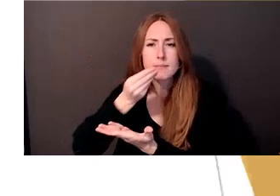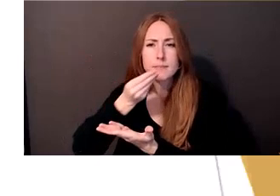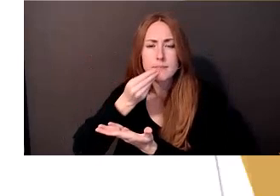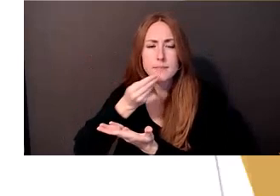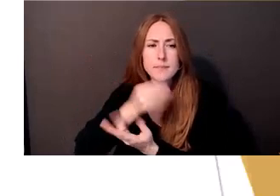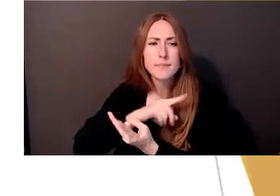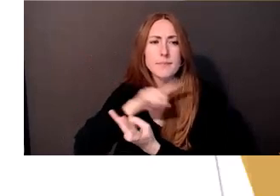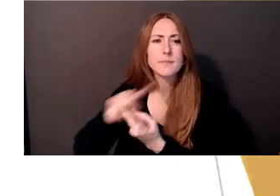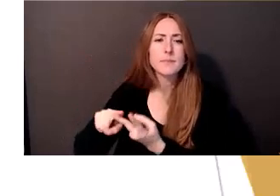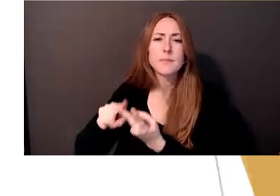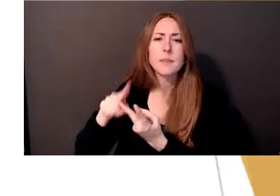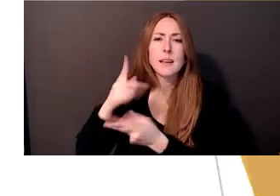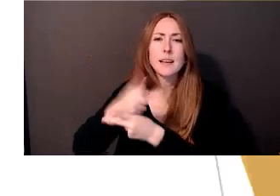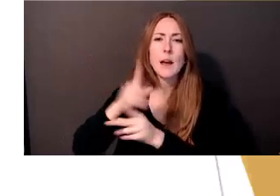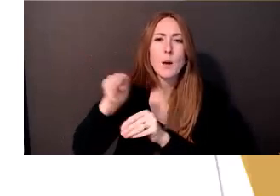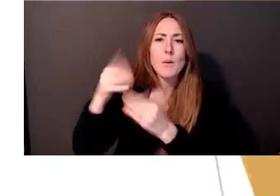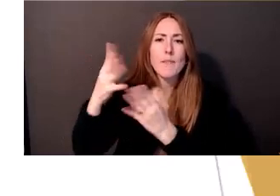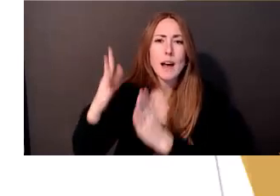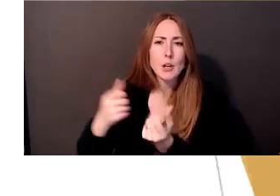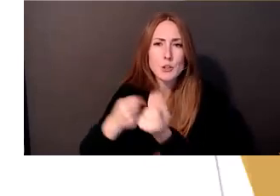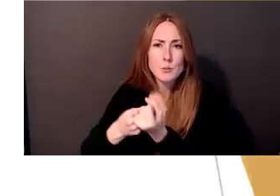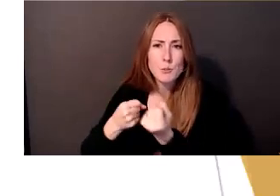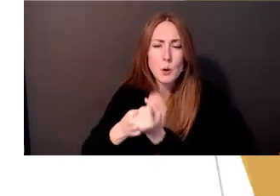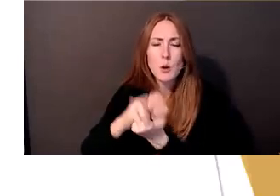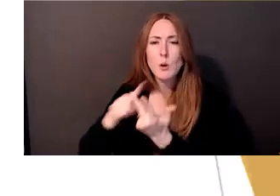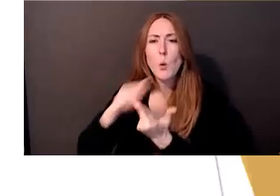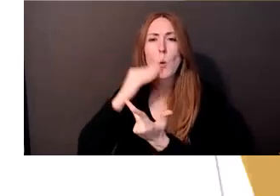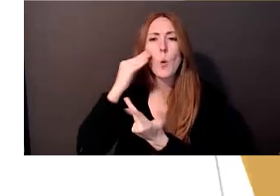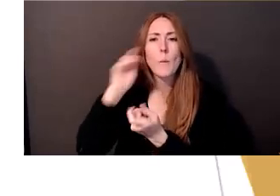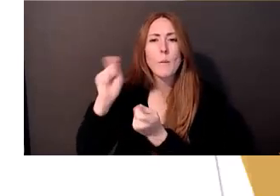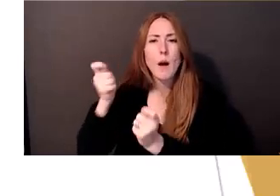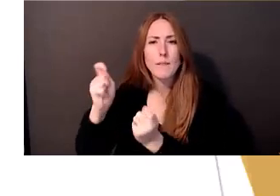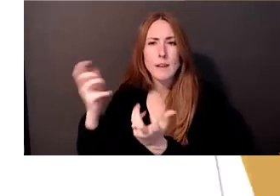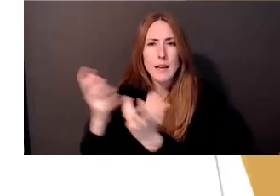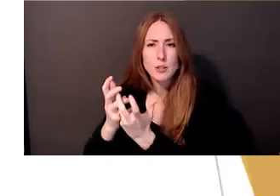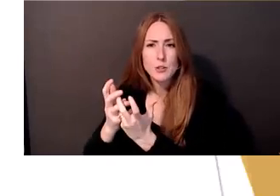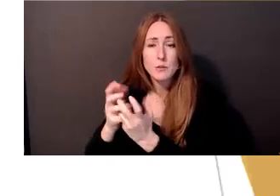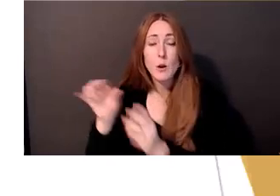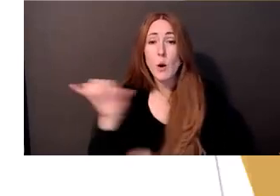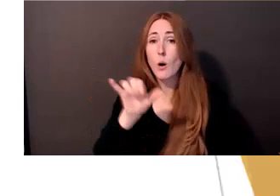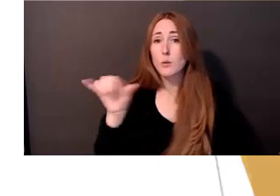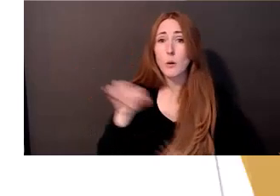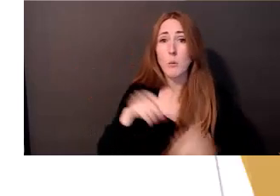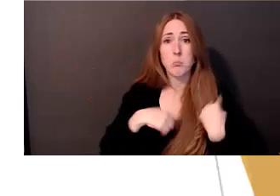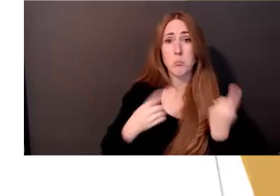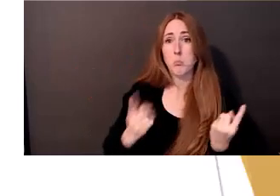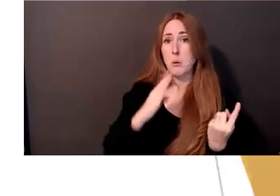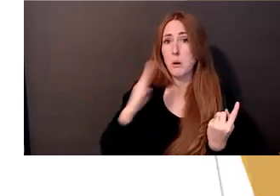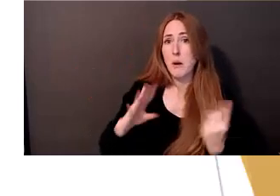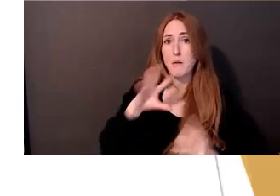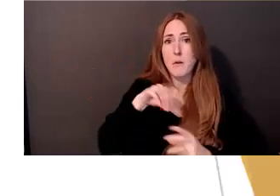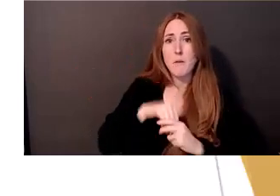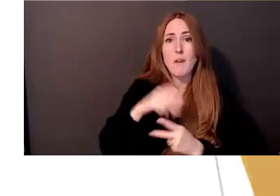CAPABLE had also never involved care partners, who we define as family members or friends who